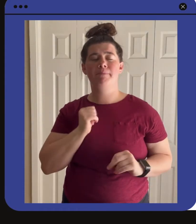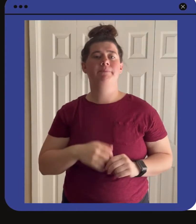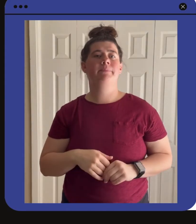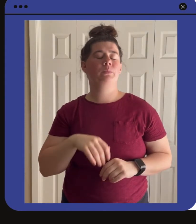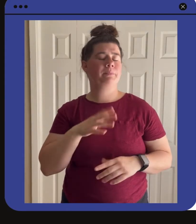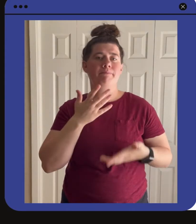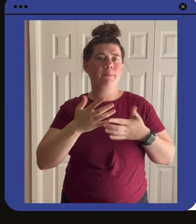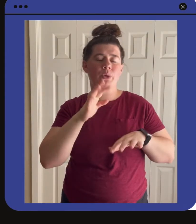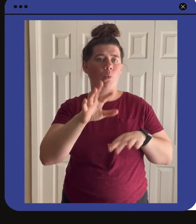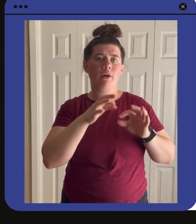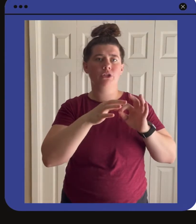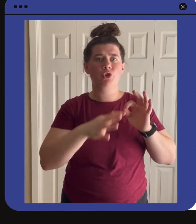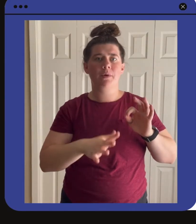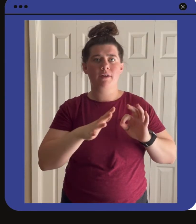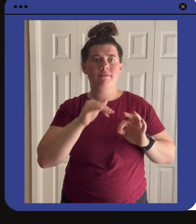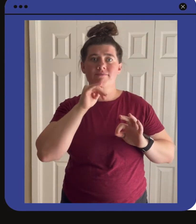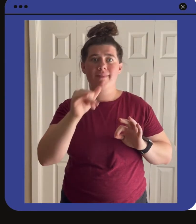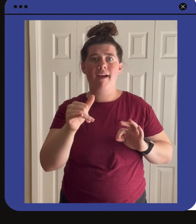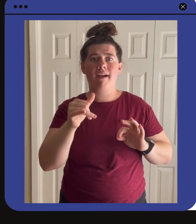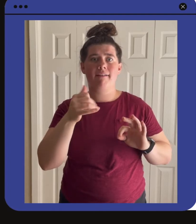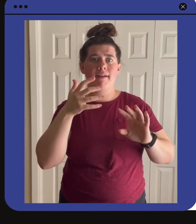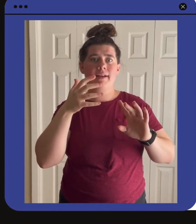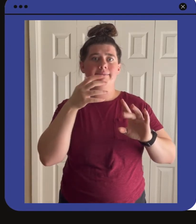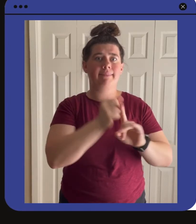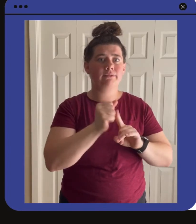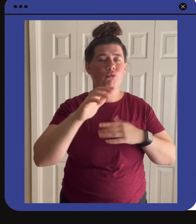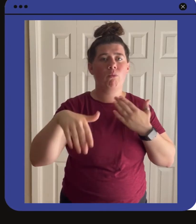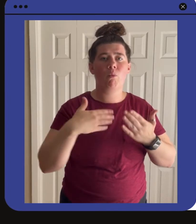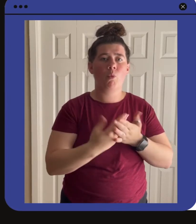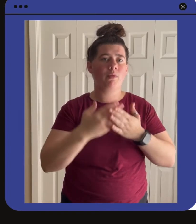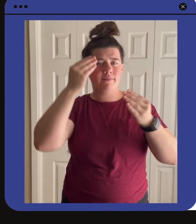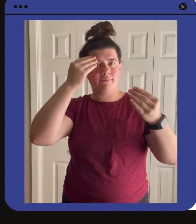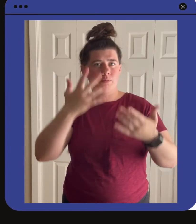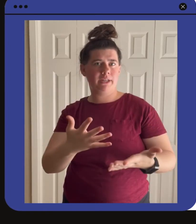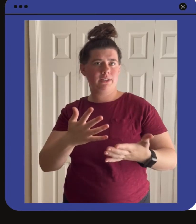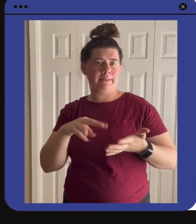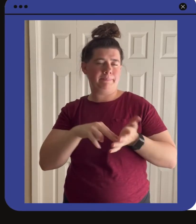If you're going too fast, your interpreter might be missing some of your information,